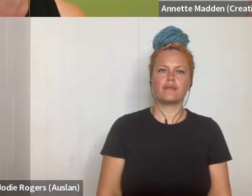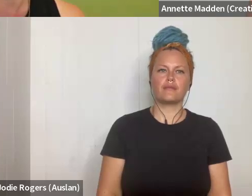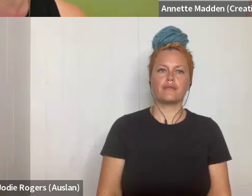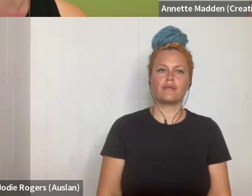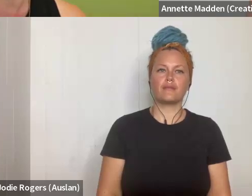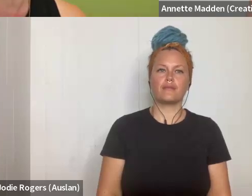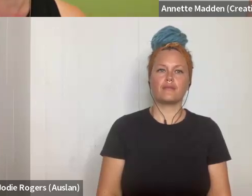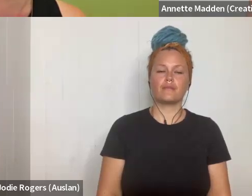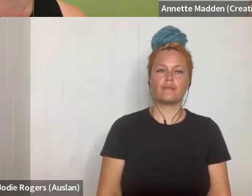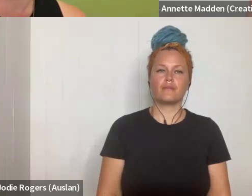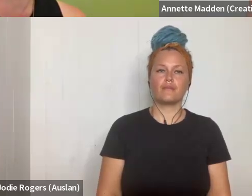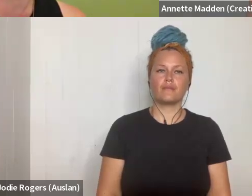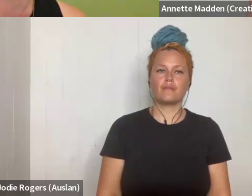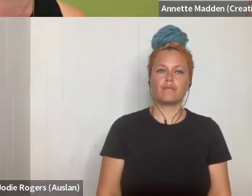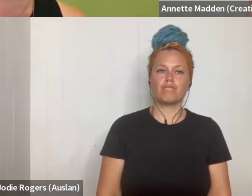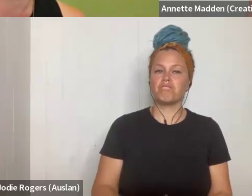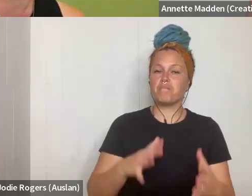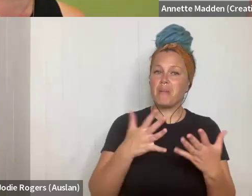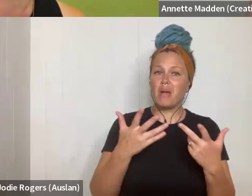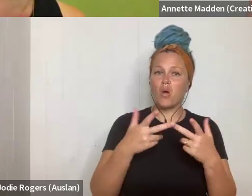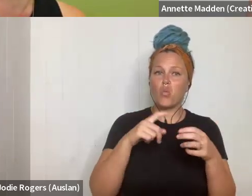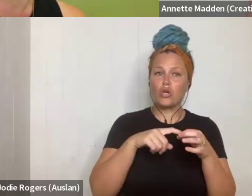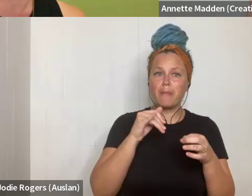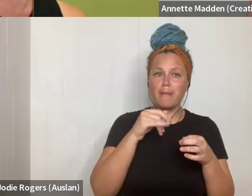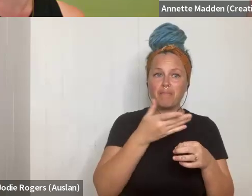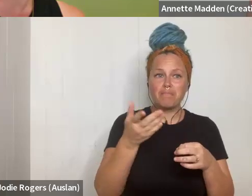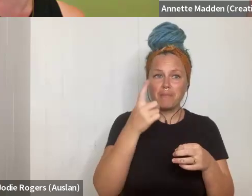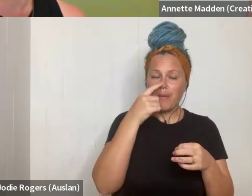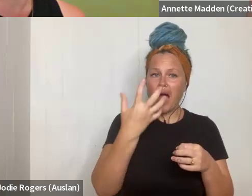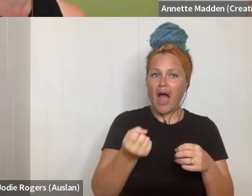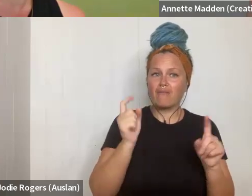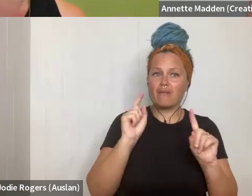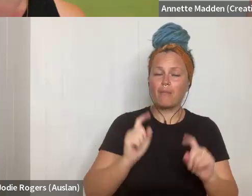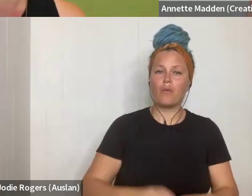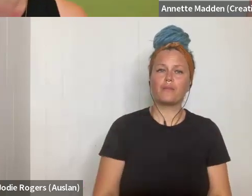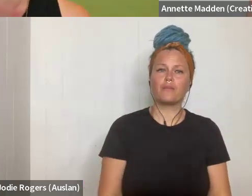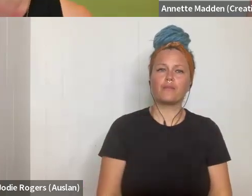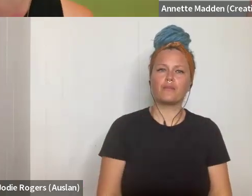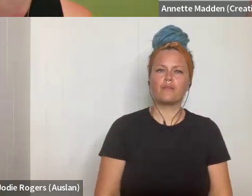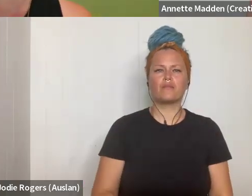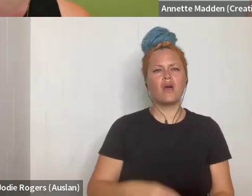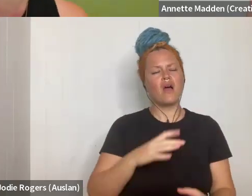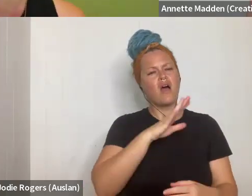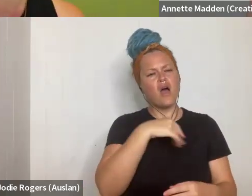and we can come back to you about your specific organisational needs, that's totally fine. Any other questions